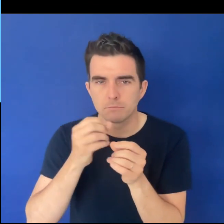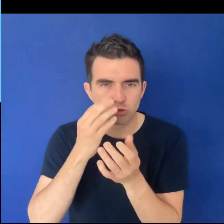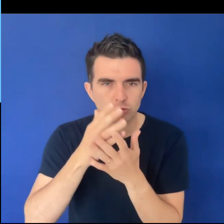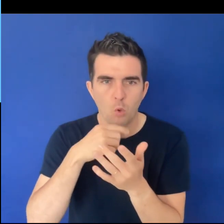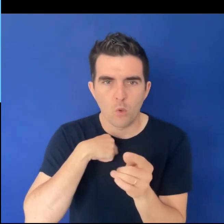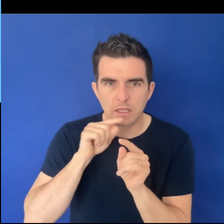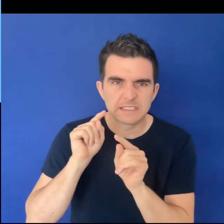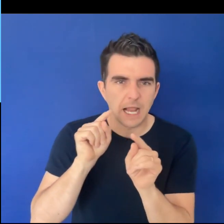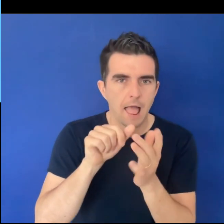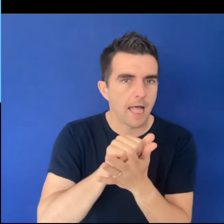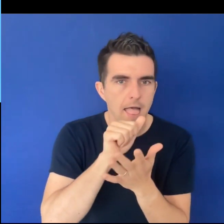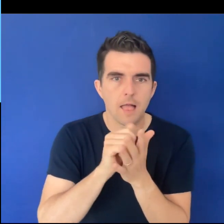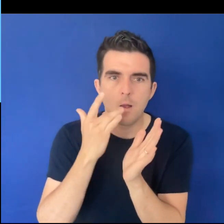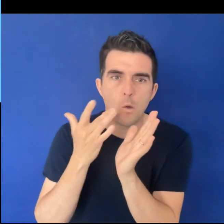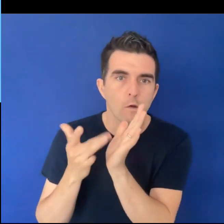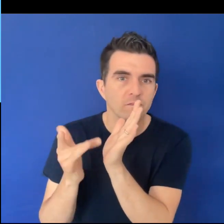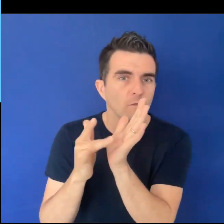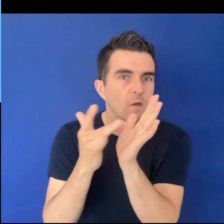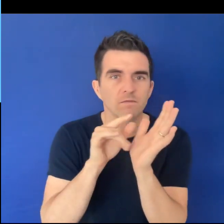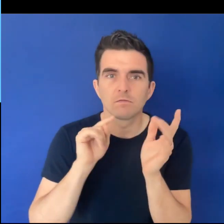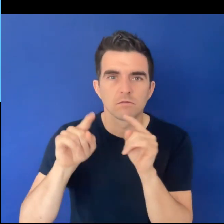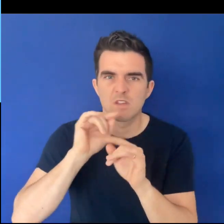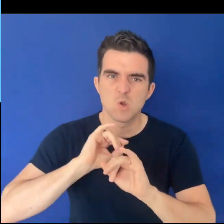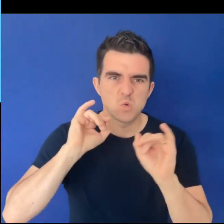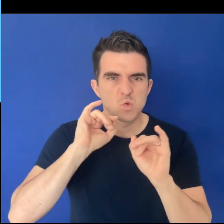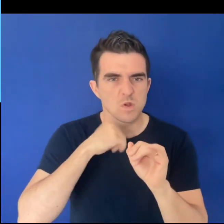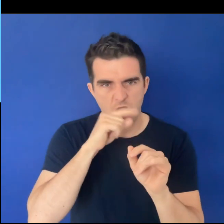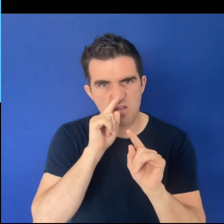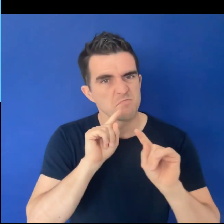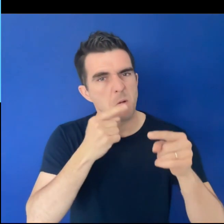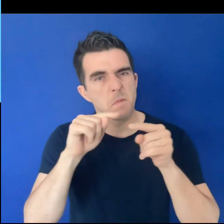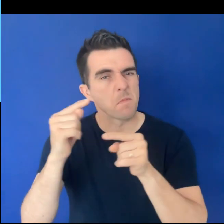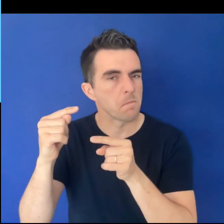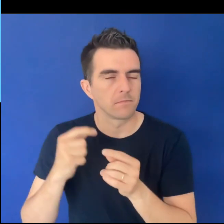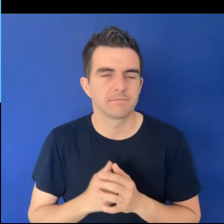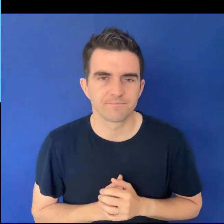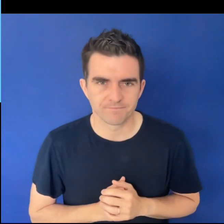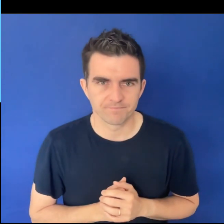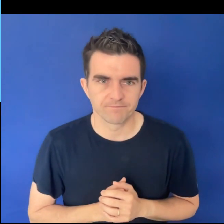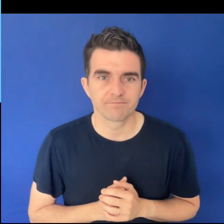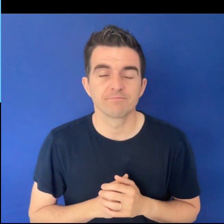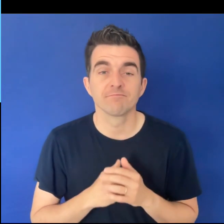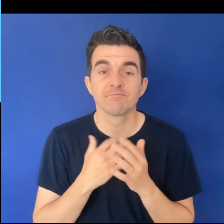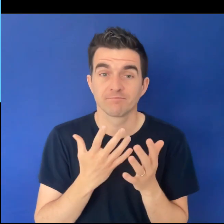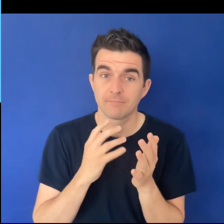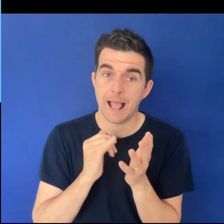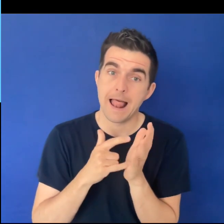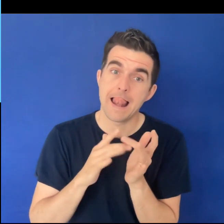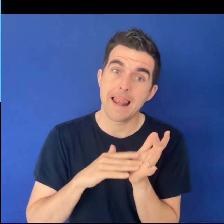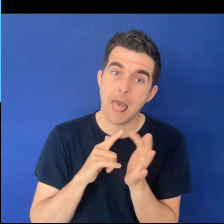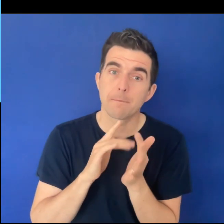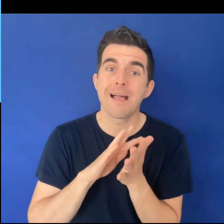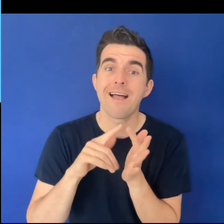as you eliminate even the most challenging of corrupted enemies. This is just a sample of the things to come from Slime Heroes.